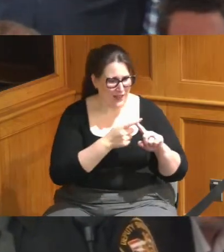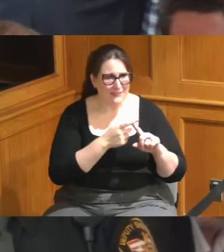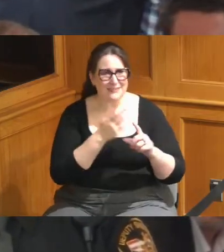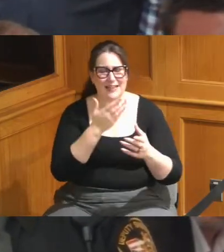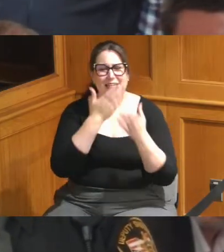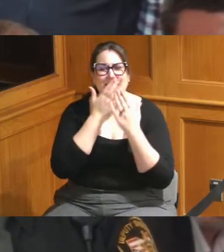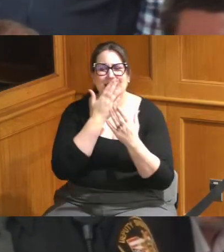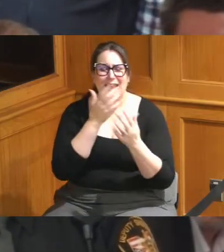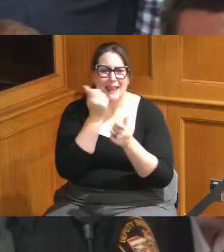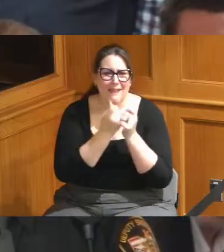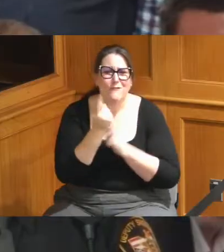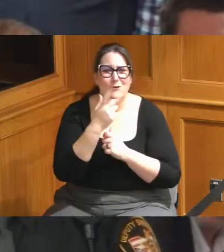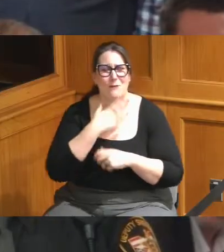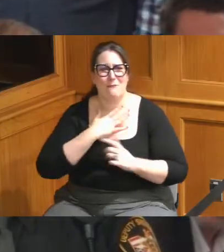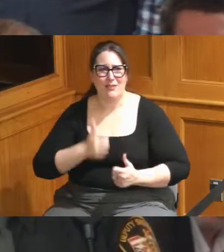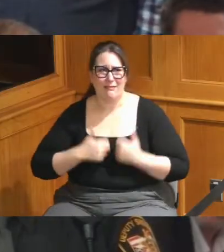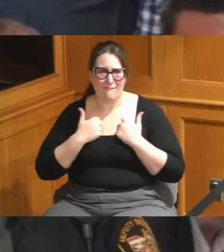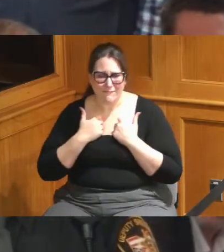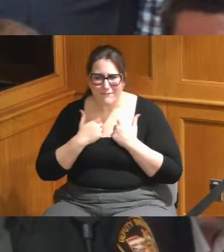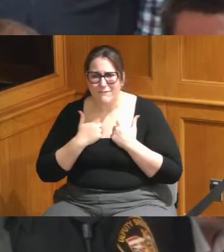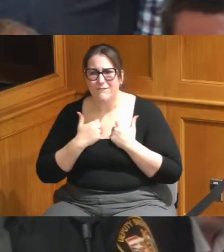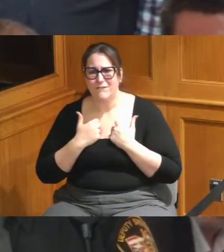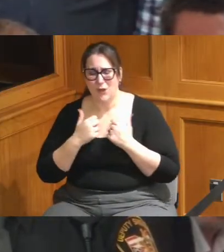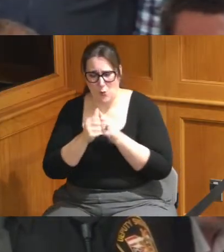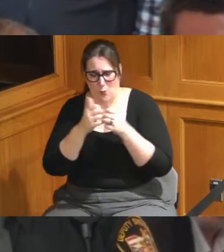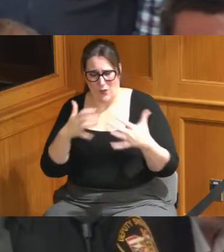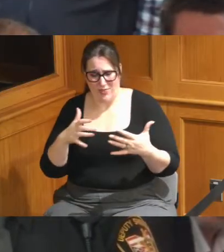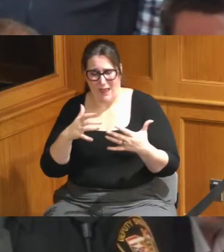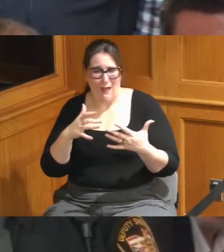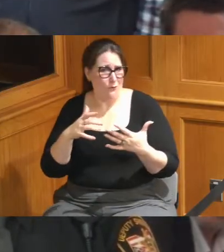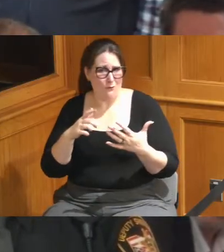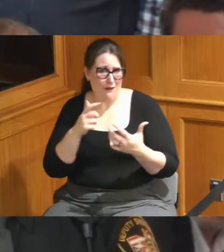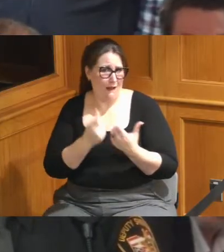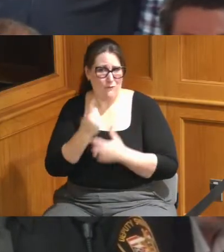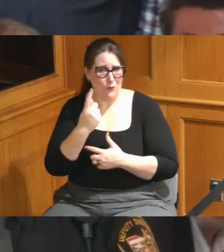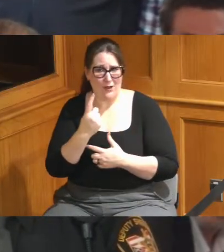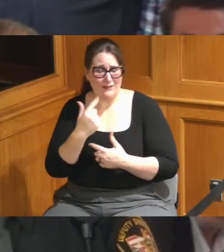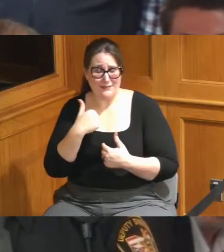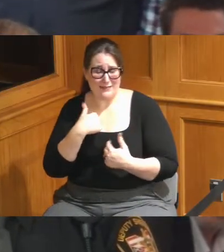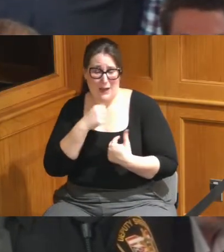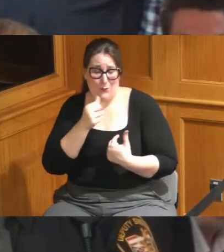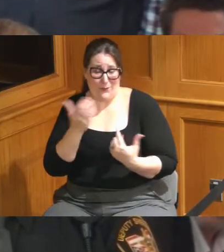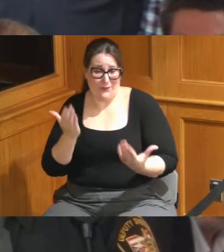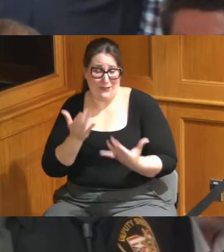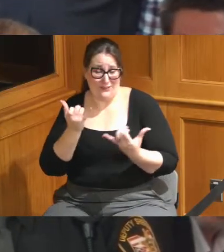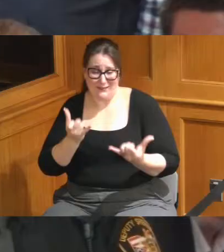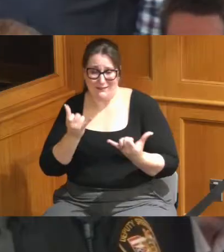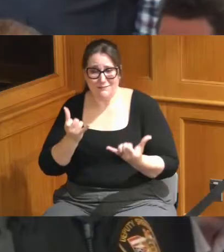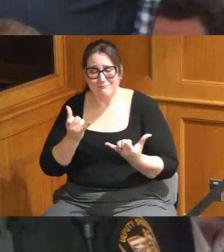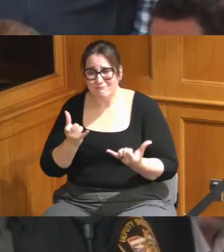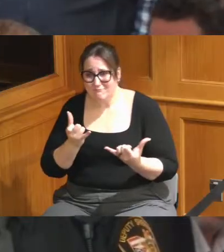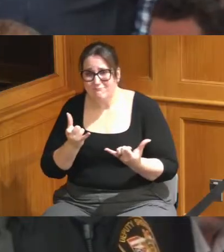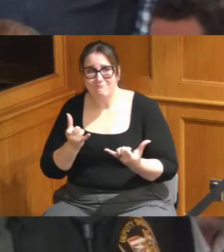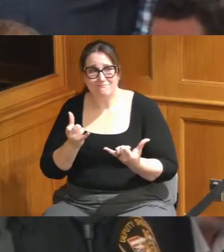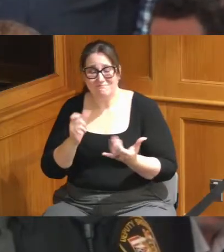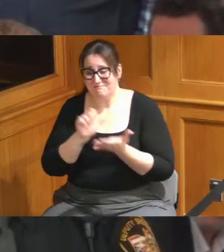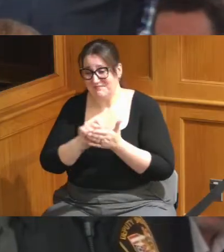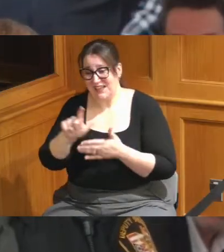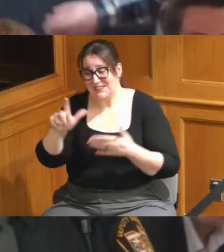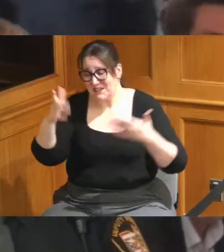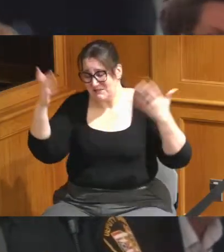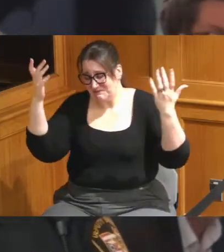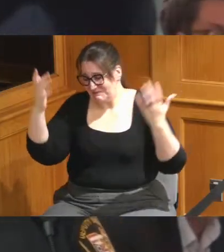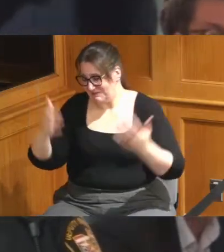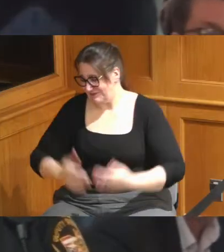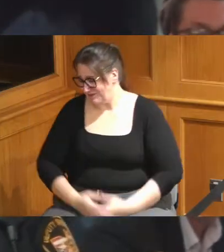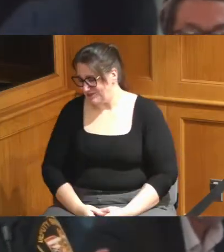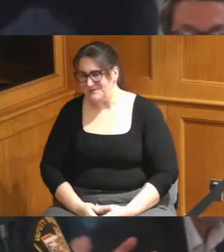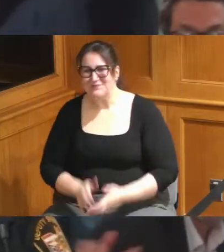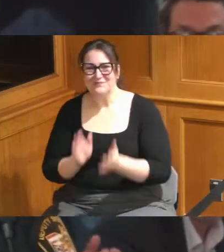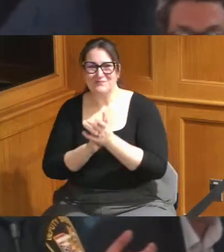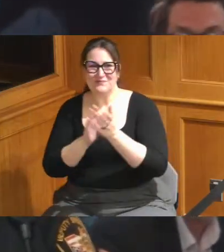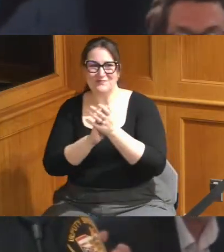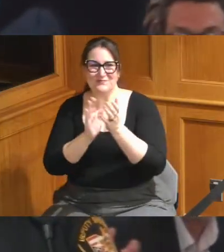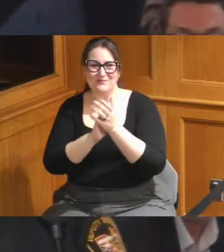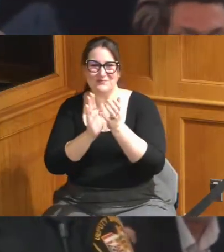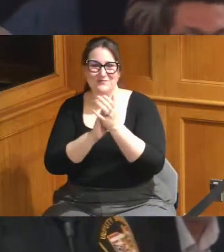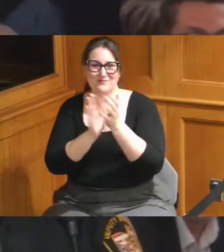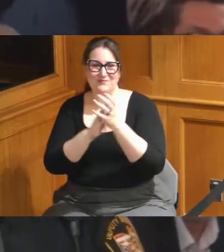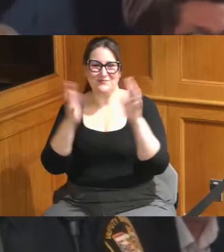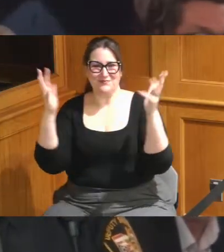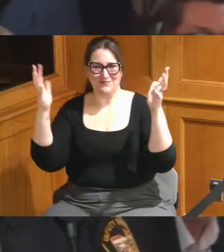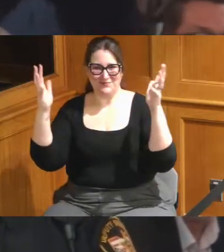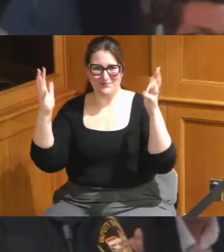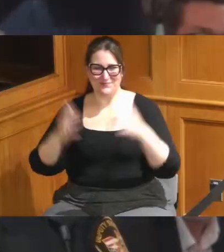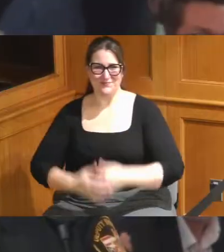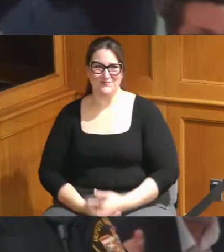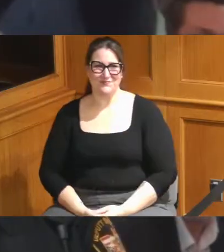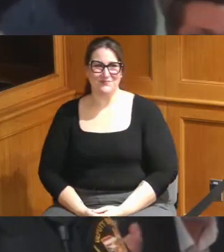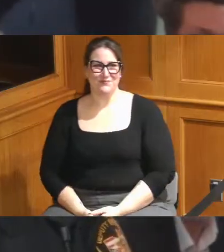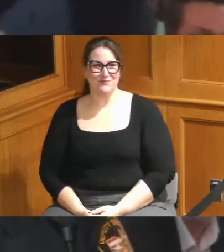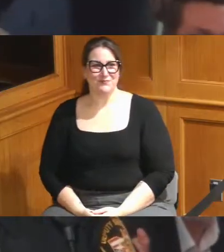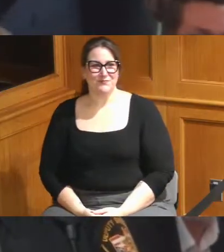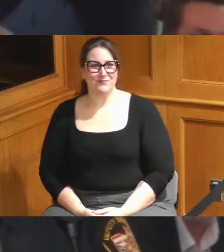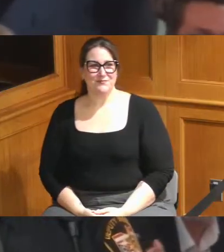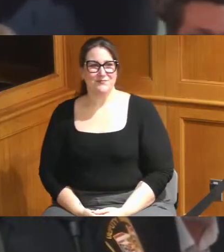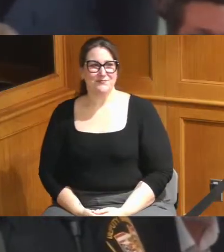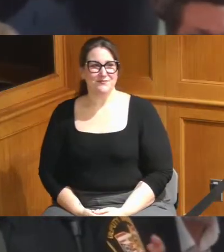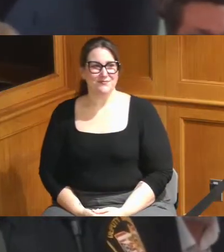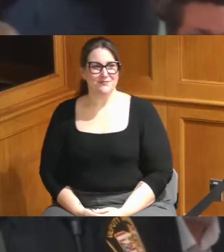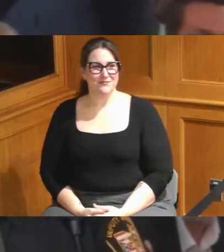of them because without them all I wouldn't be here today and that's it. Thank you.